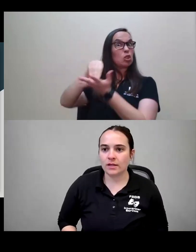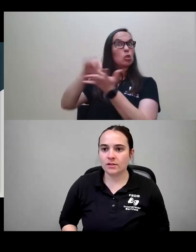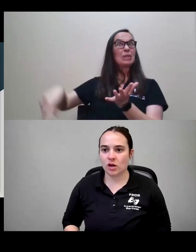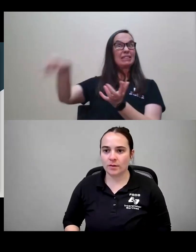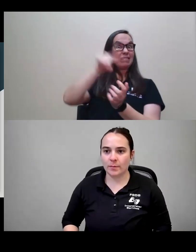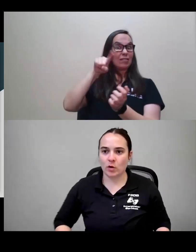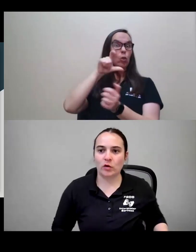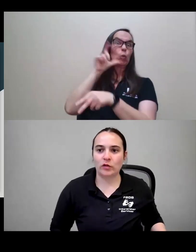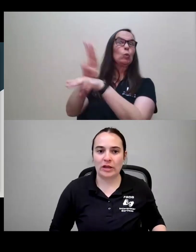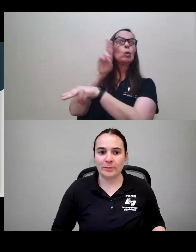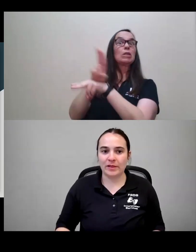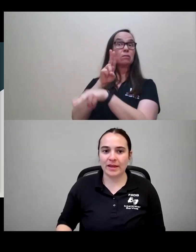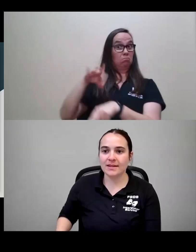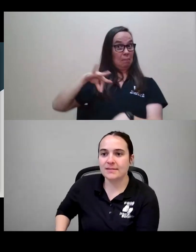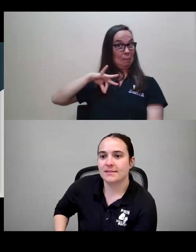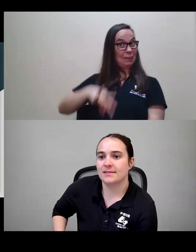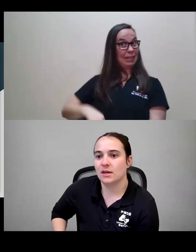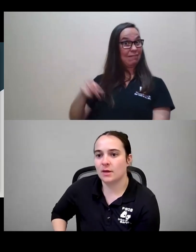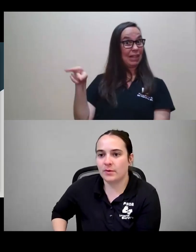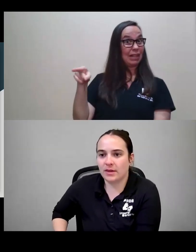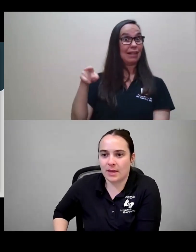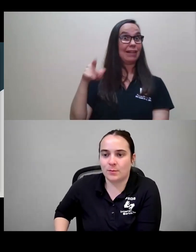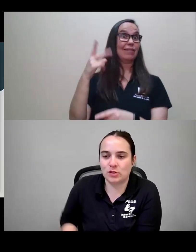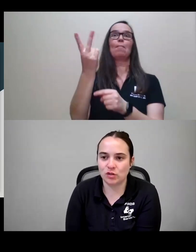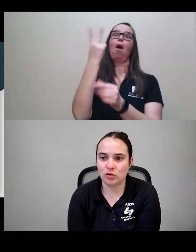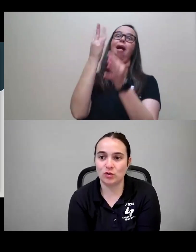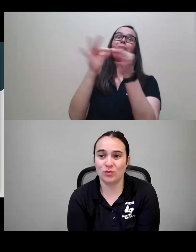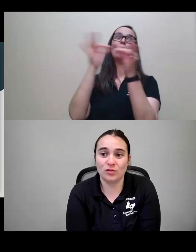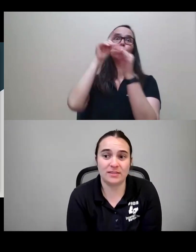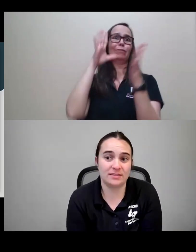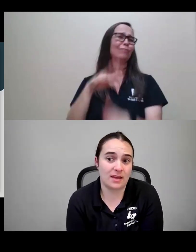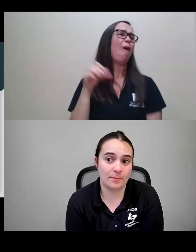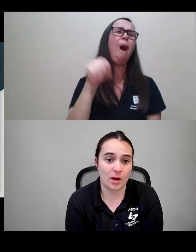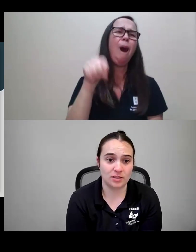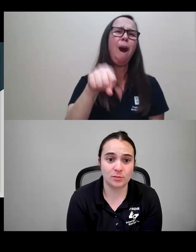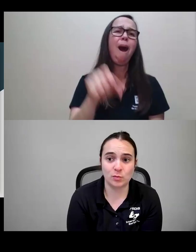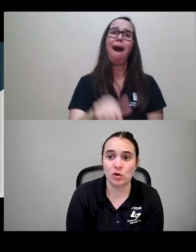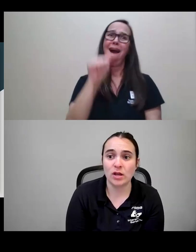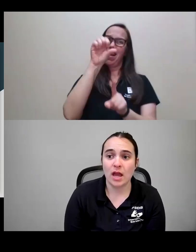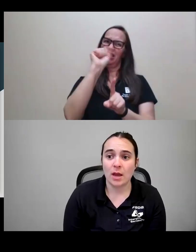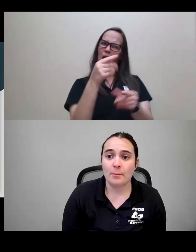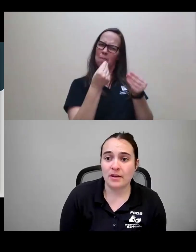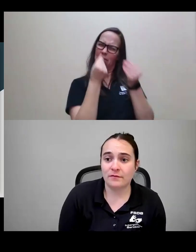All right, talking about cochlear implants and being able to use those, is that possible